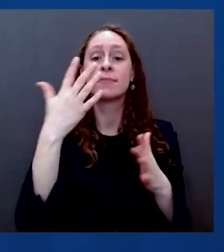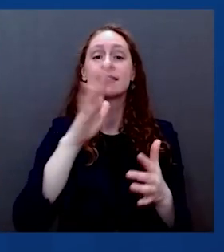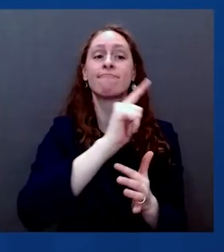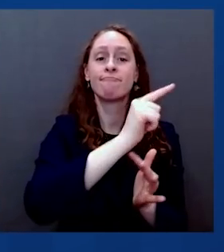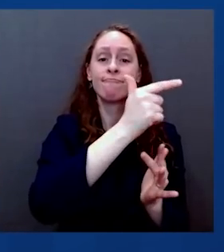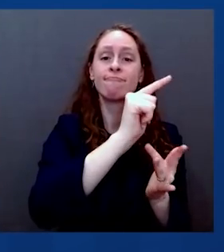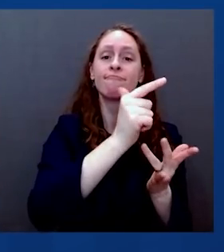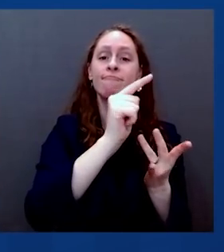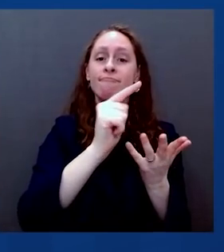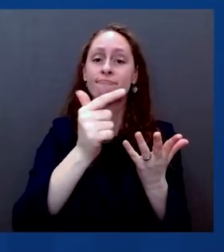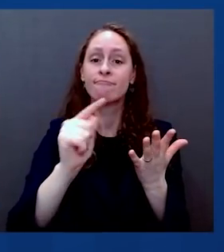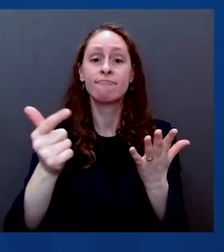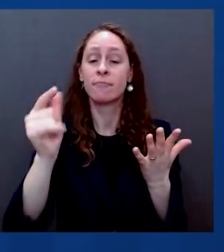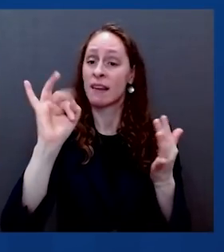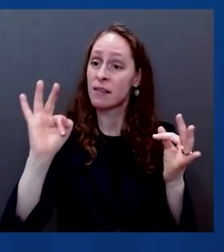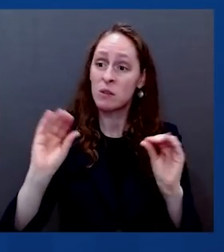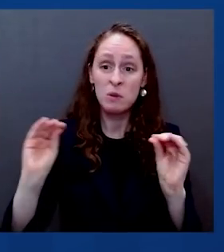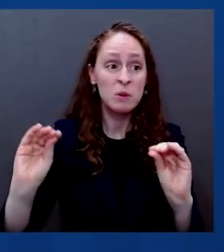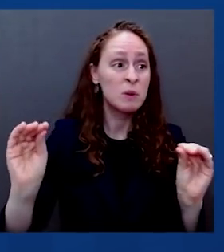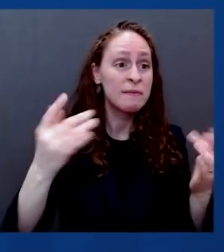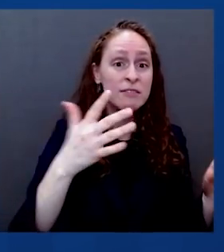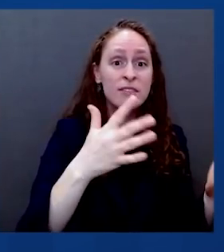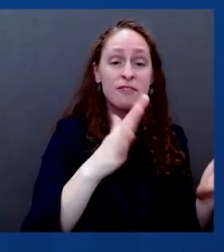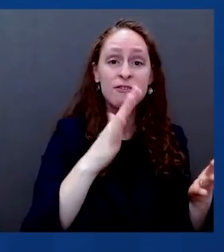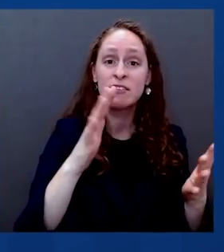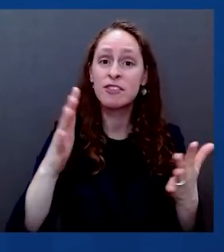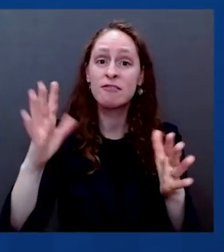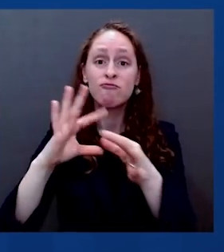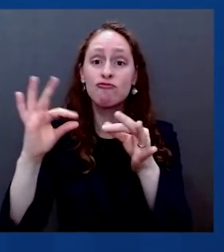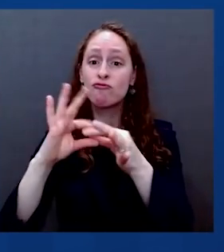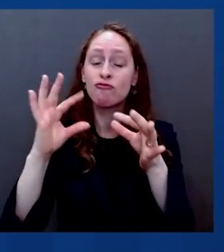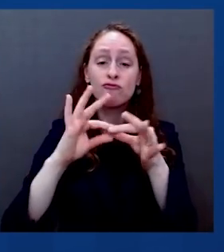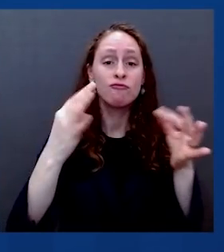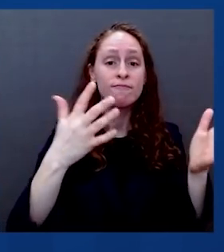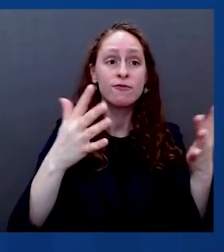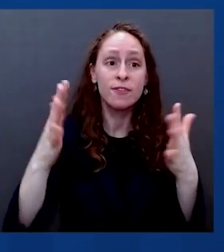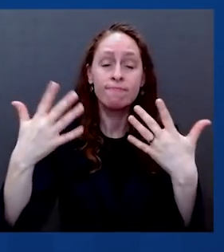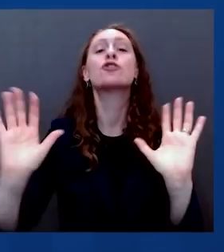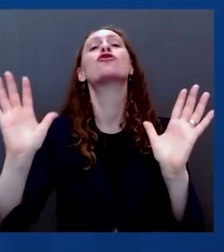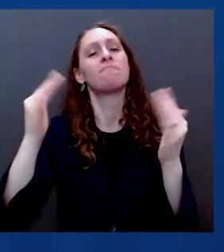Senators no longer even have to speak one word. The filibuster is not used by Republicans